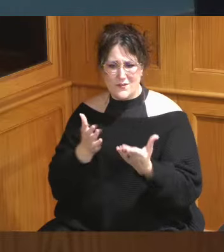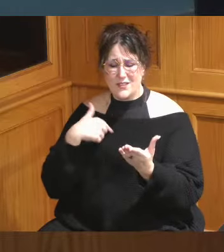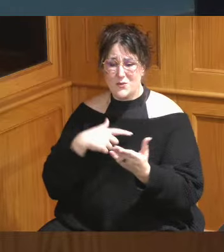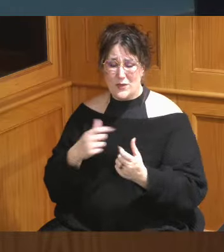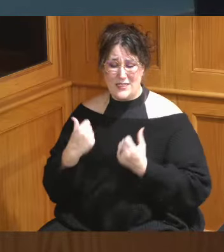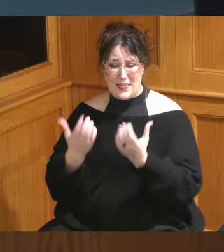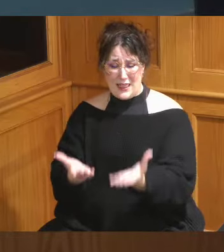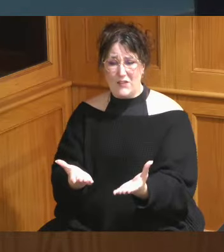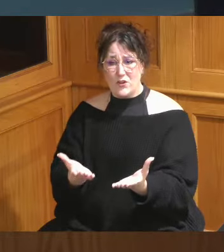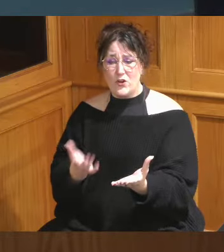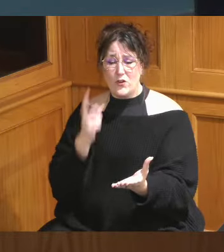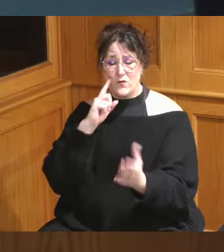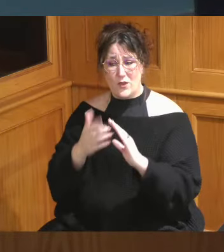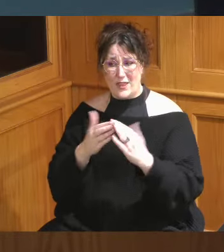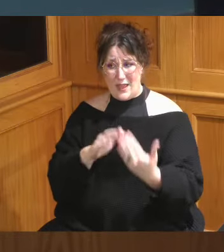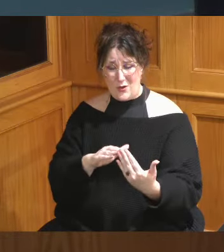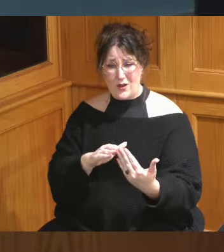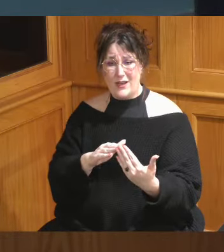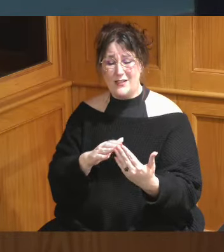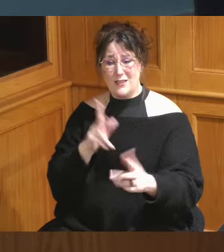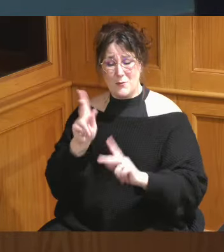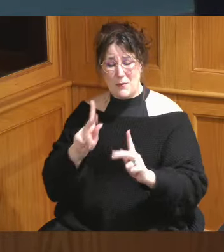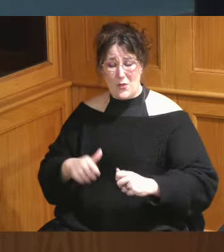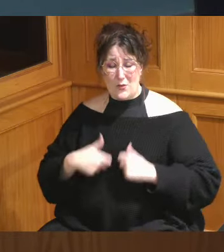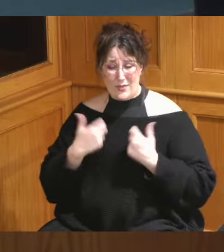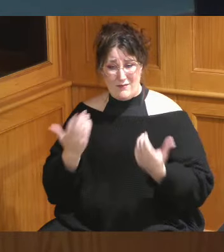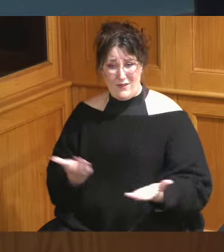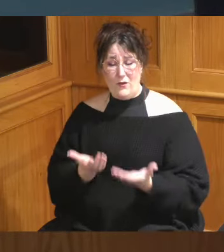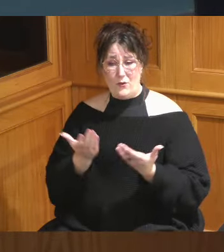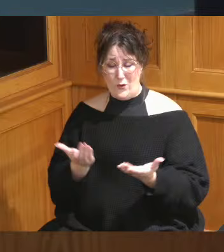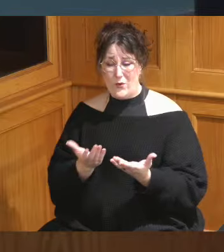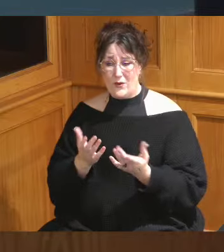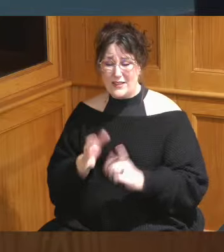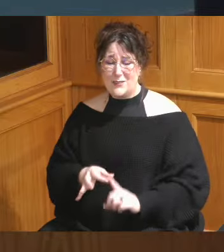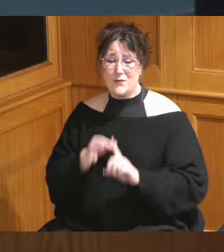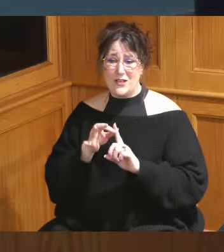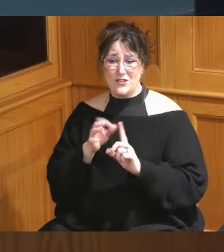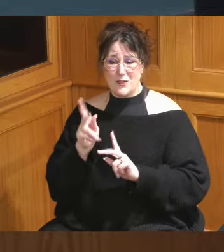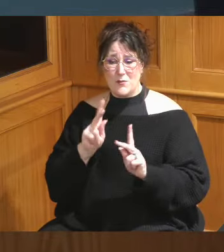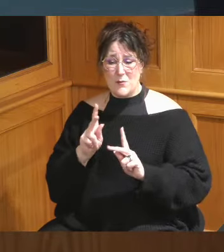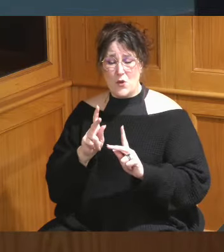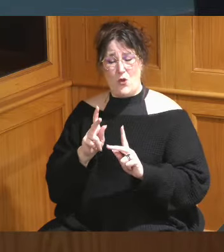this county, to the citizens of this county, that especially those that are living in the margins,